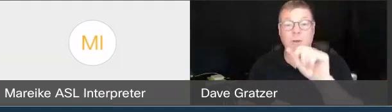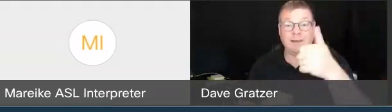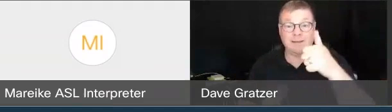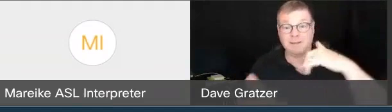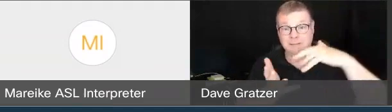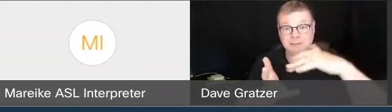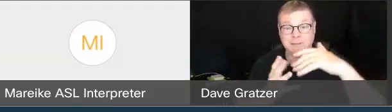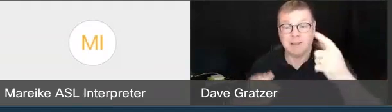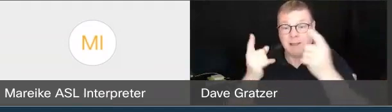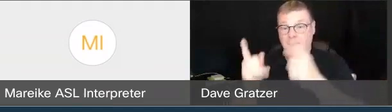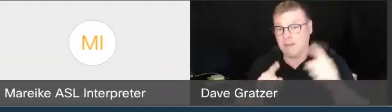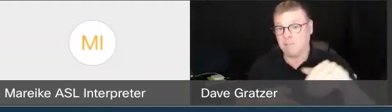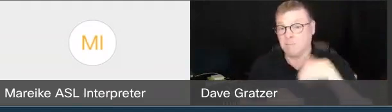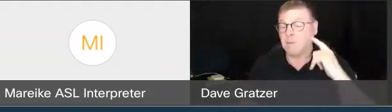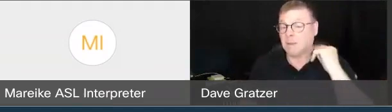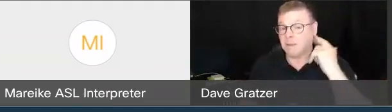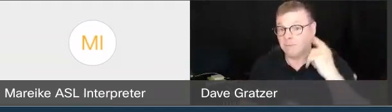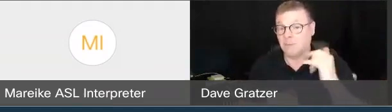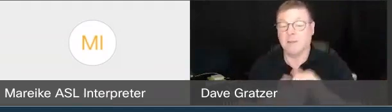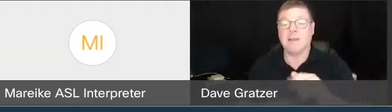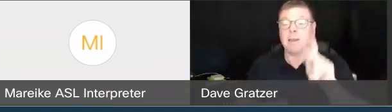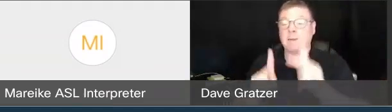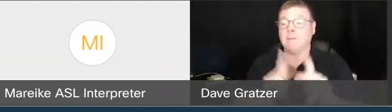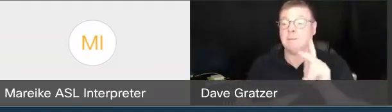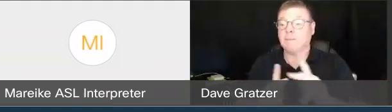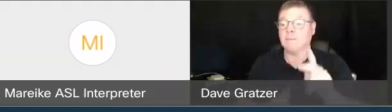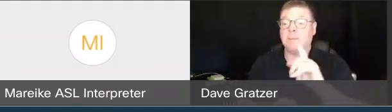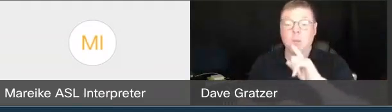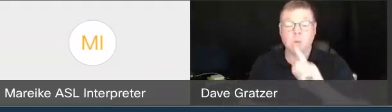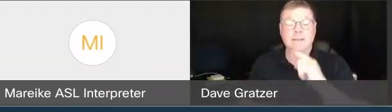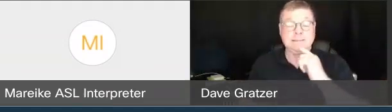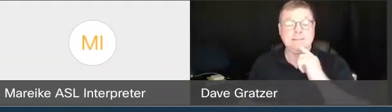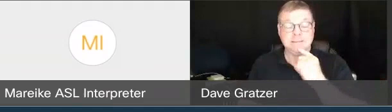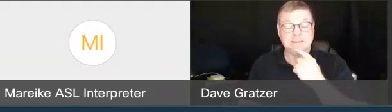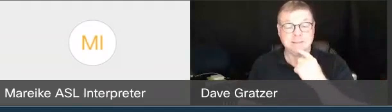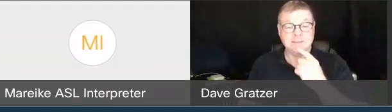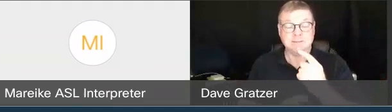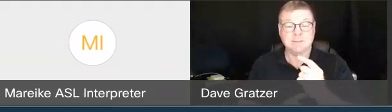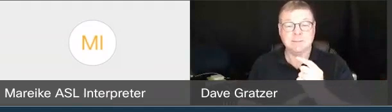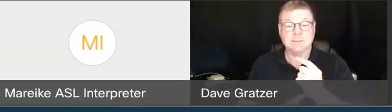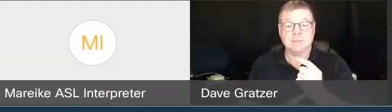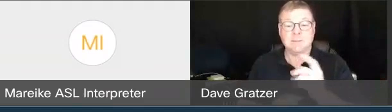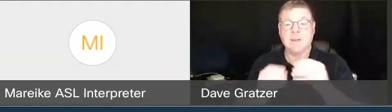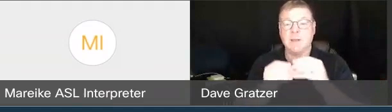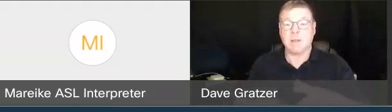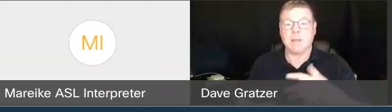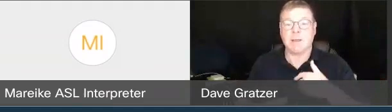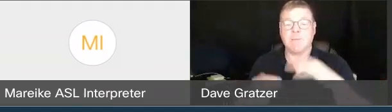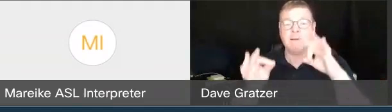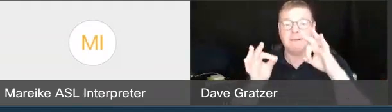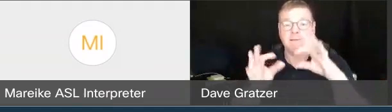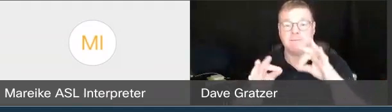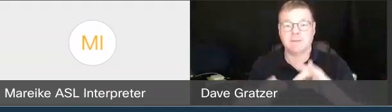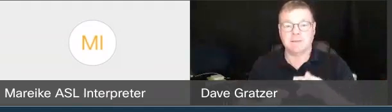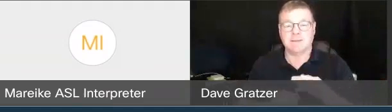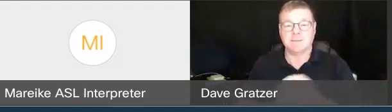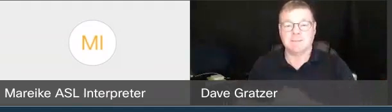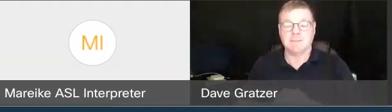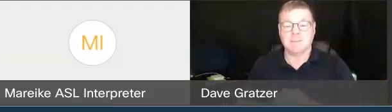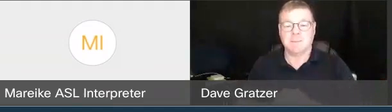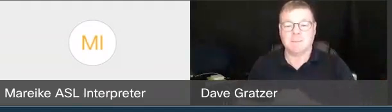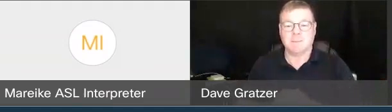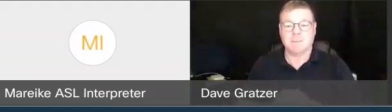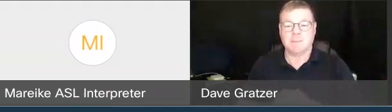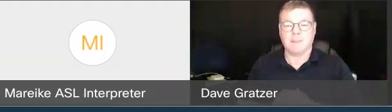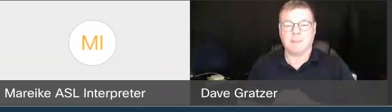California, found that participants in FACT were significantly I lost my feed, we're significantly